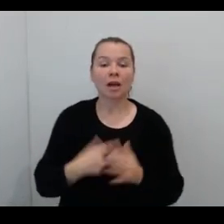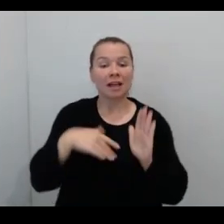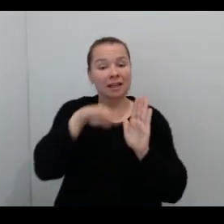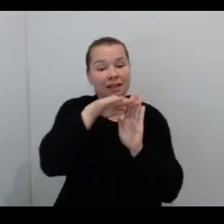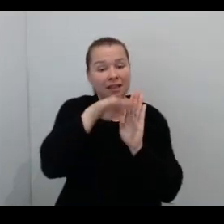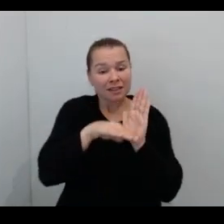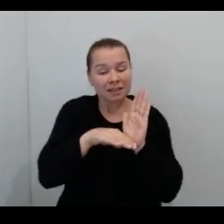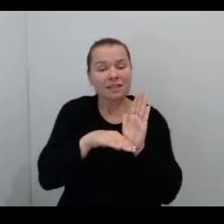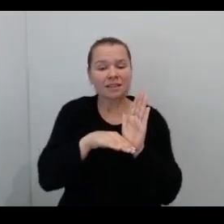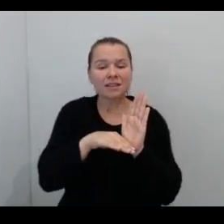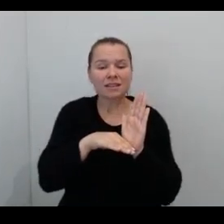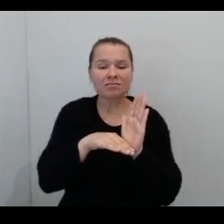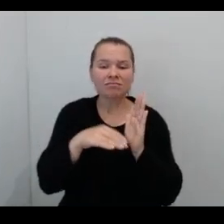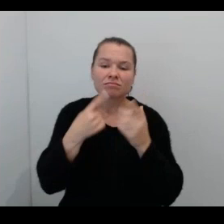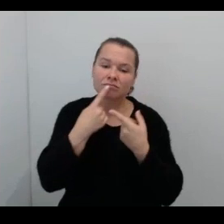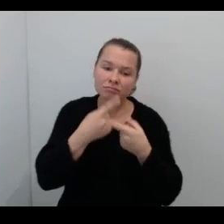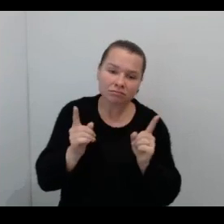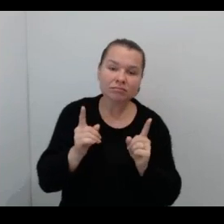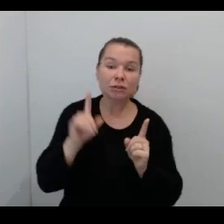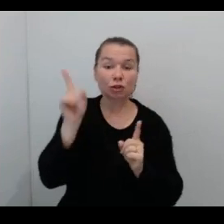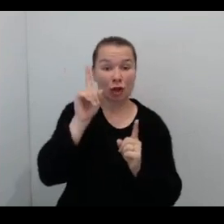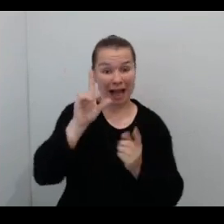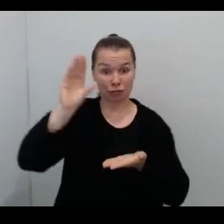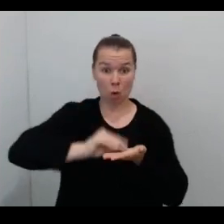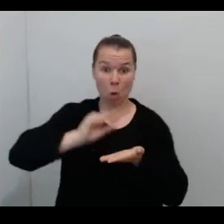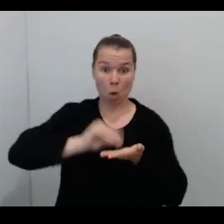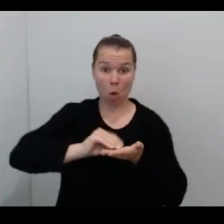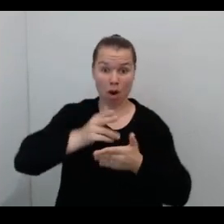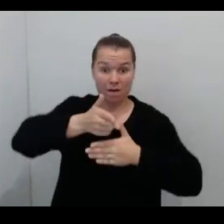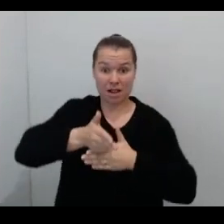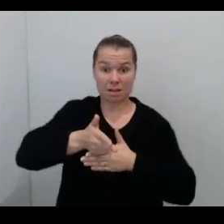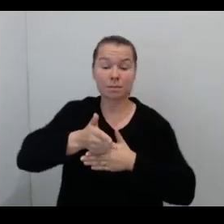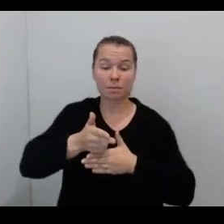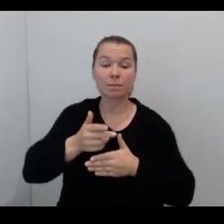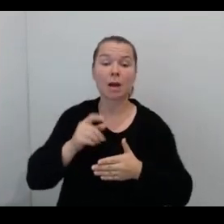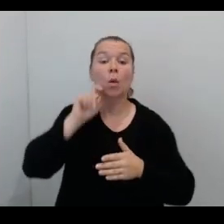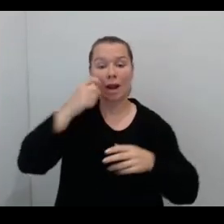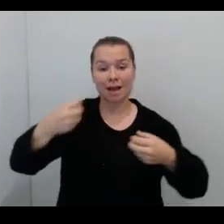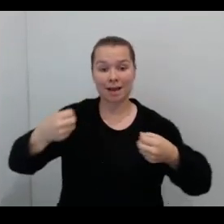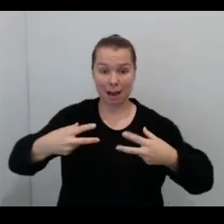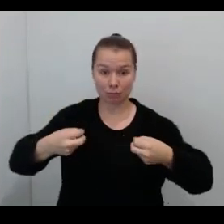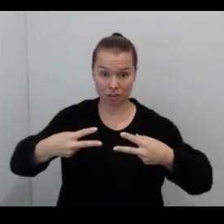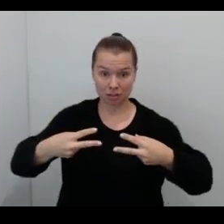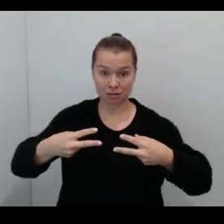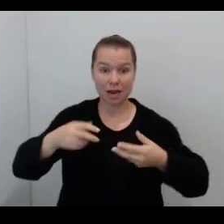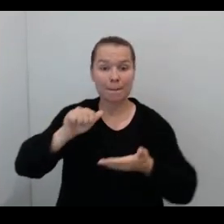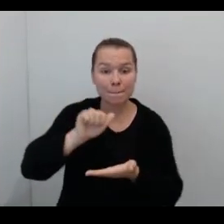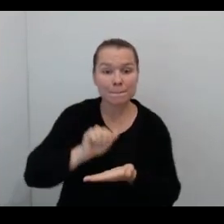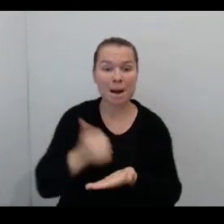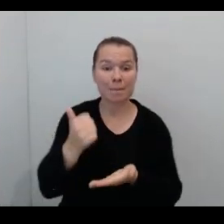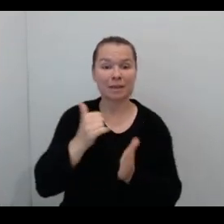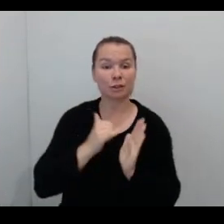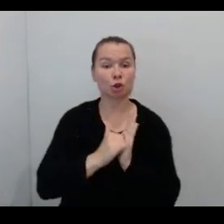Our webinar is recorded today. It will be captioned and published on our YouTube channel.